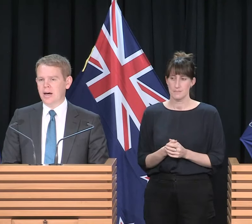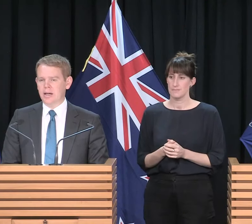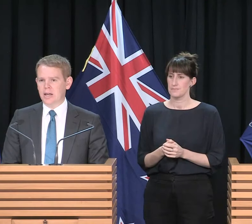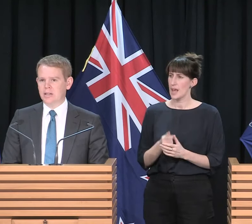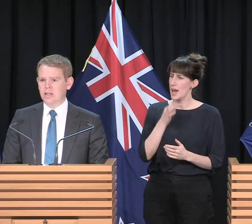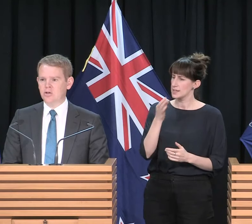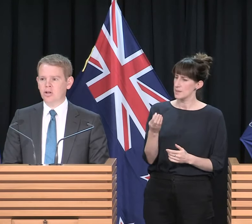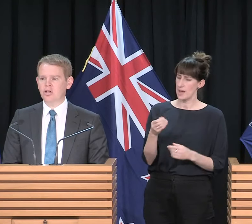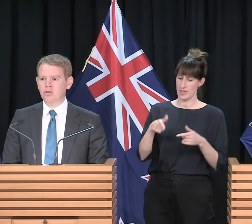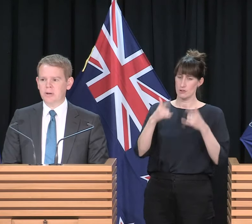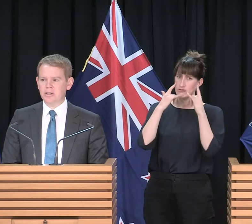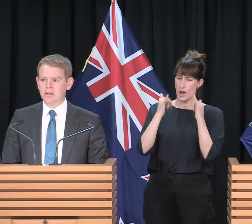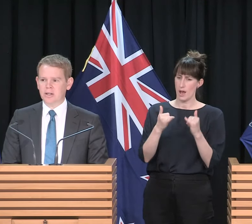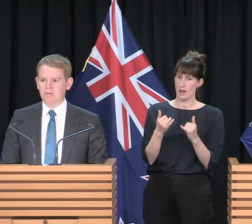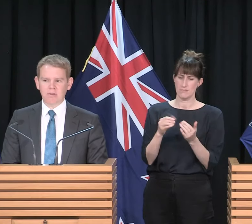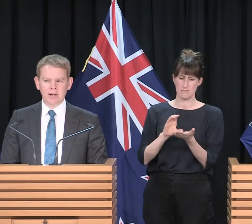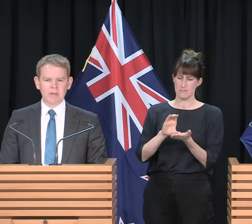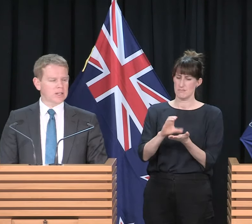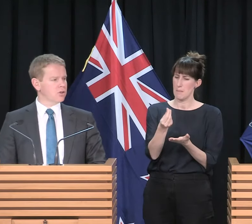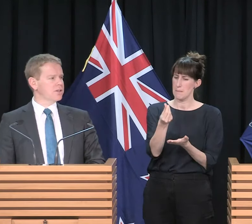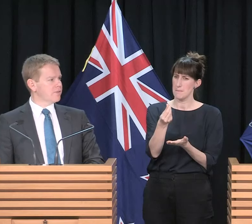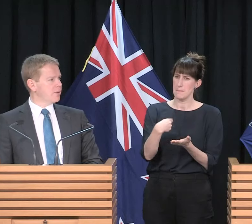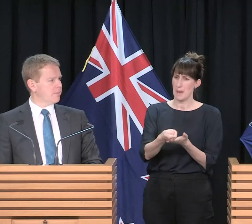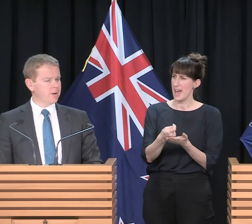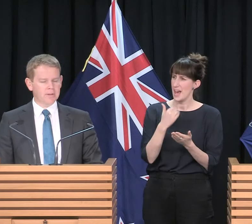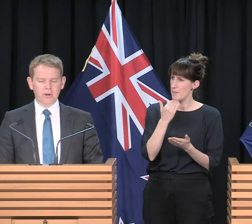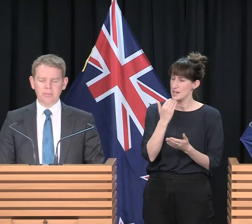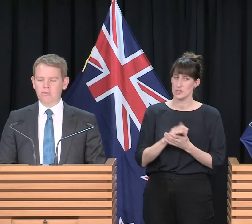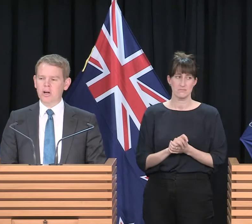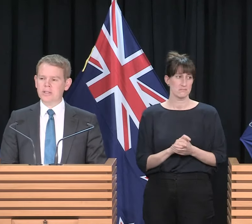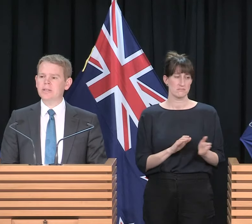distancing. What we are wanting to do and